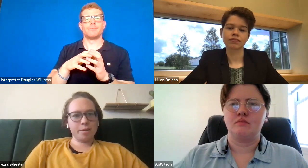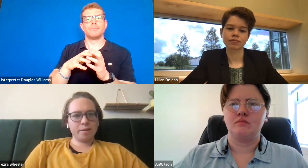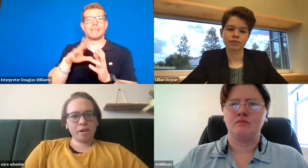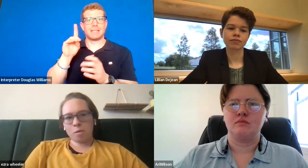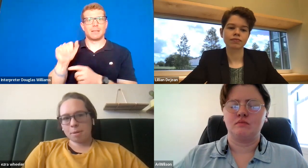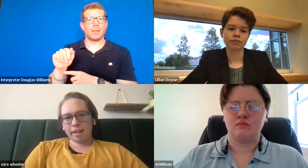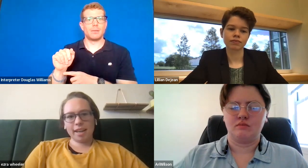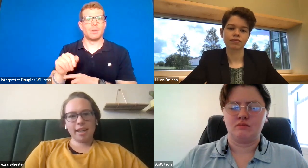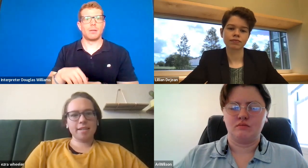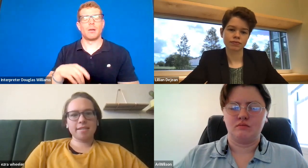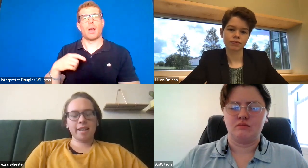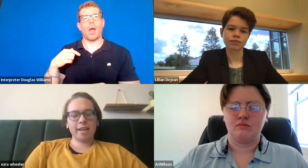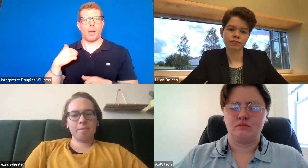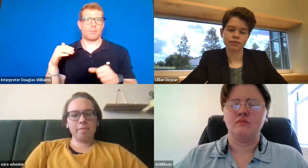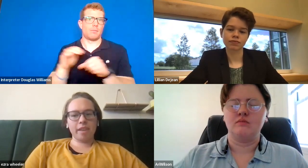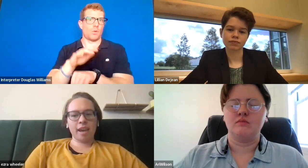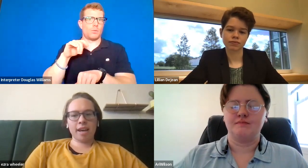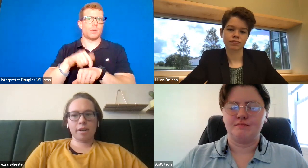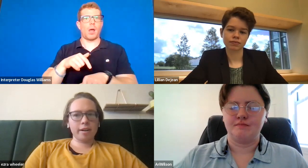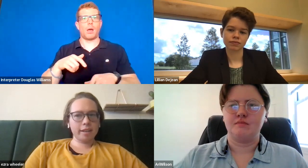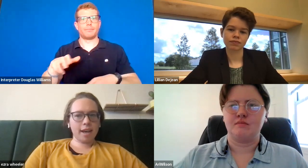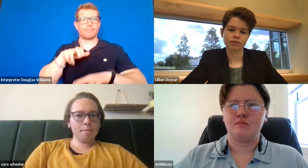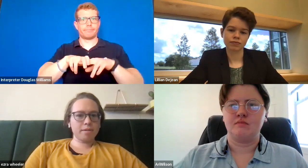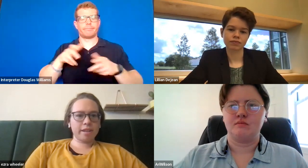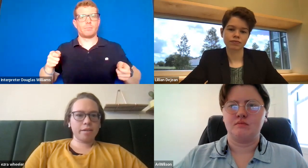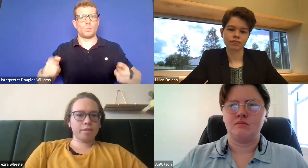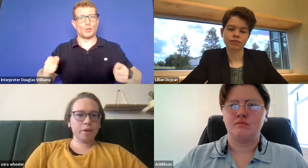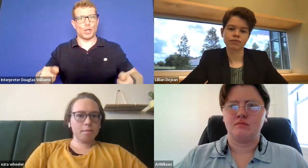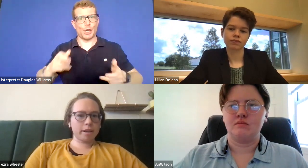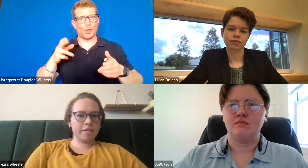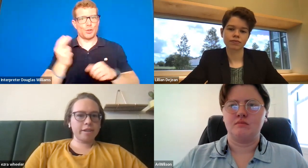I have used no mobility aids and currently I mostly use forearm crutches.